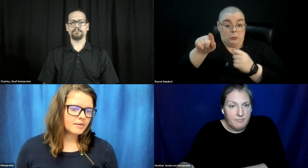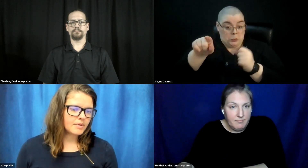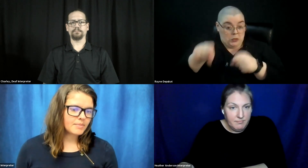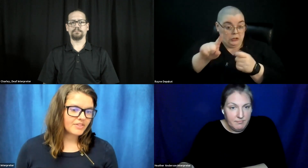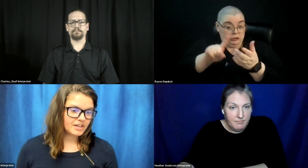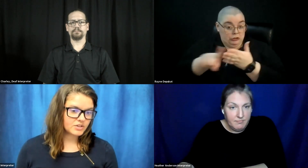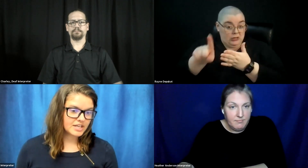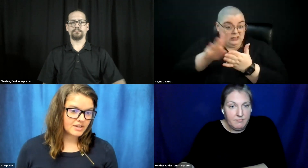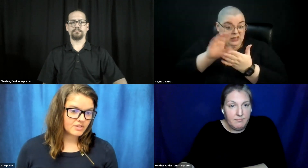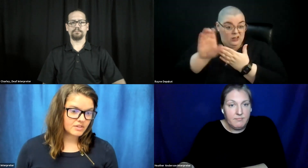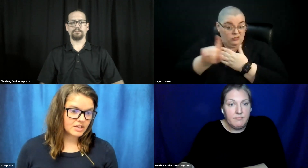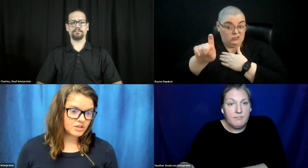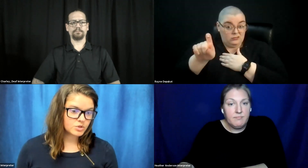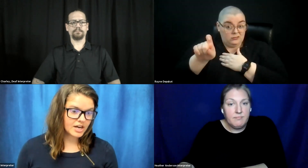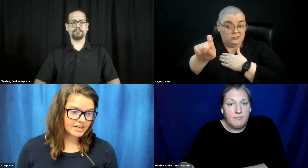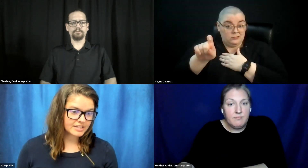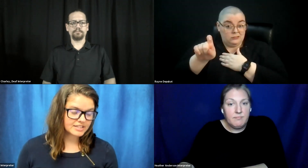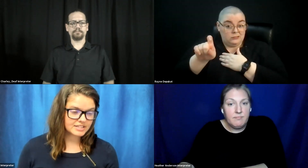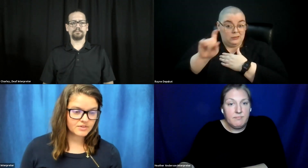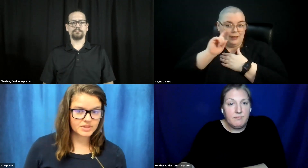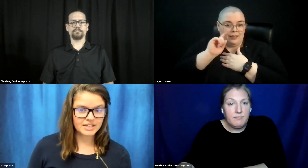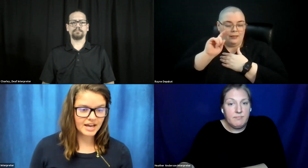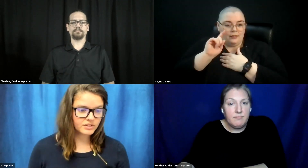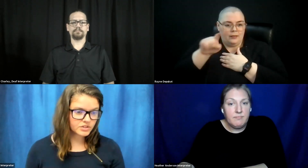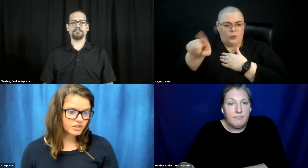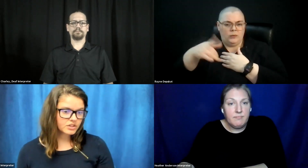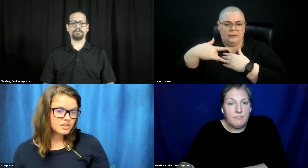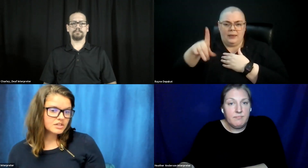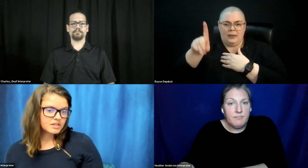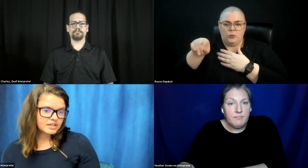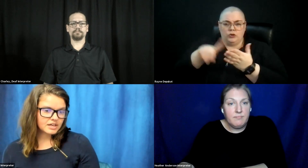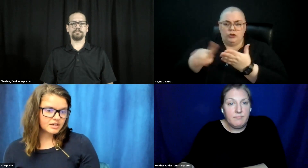Bethany you're saying, can you check to see what the calendar.